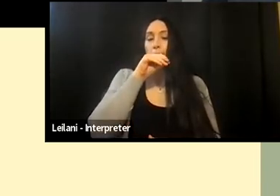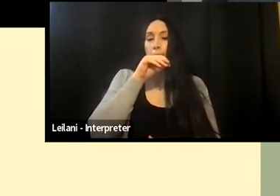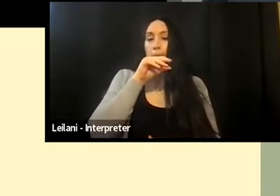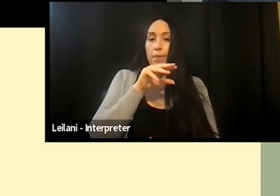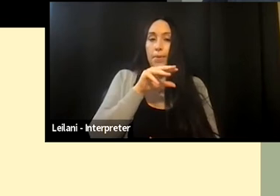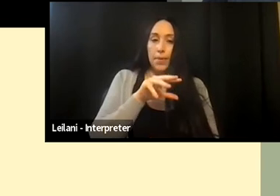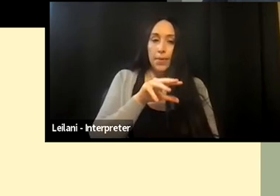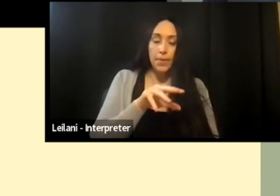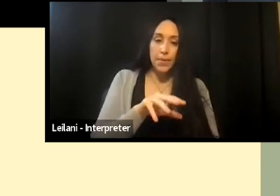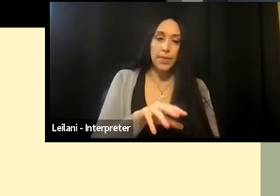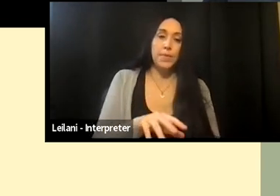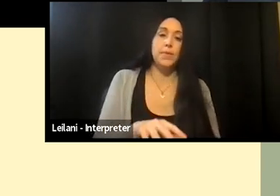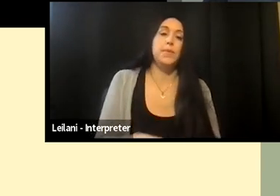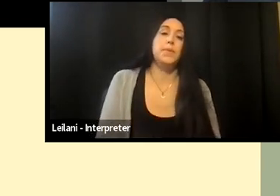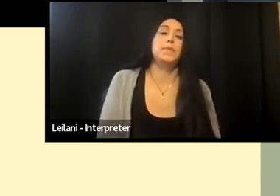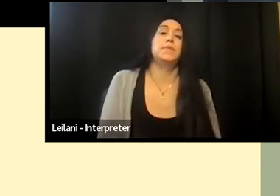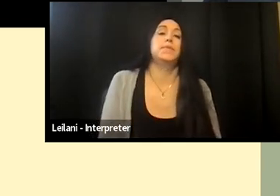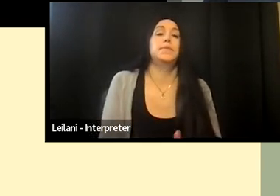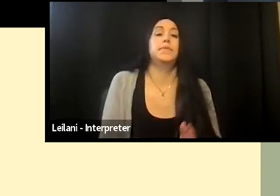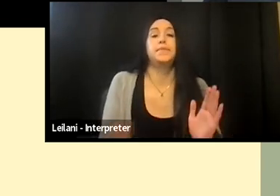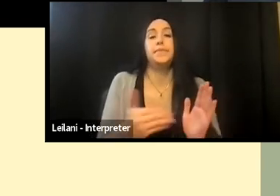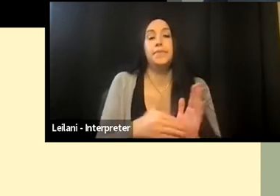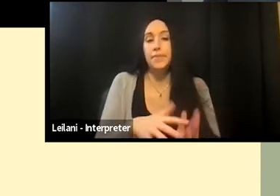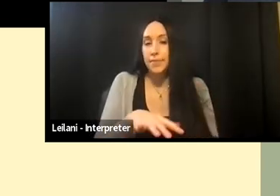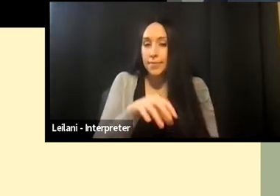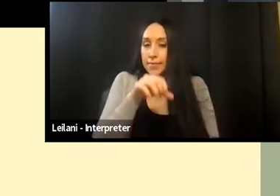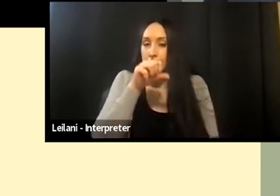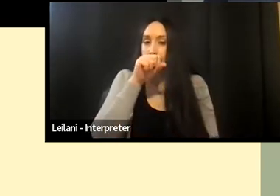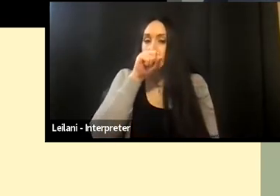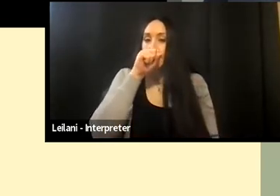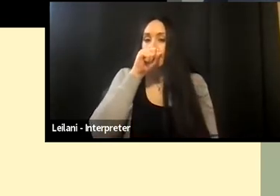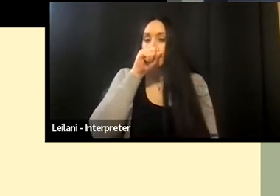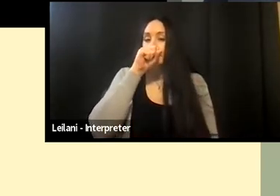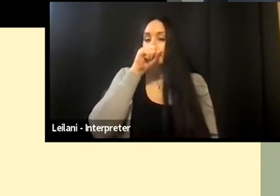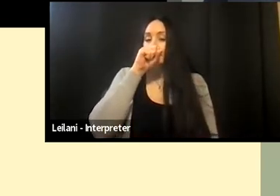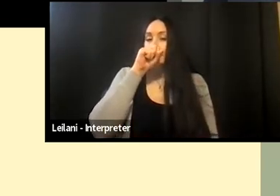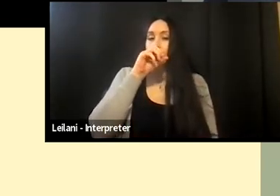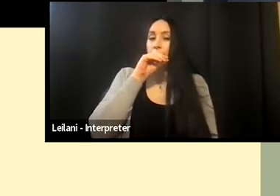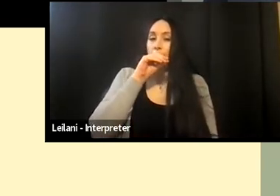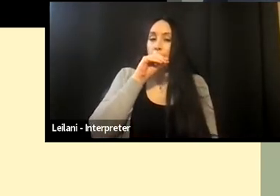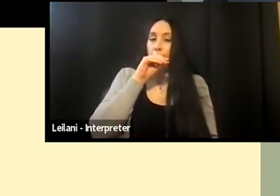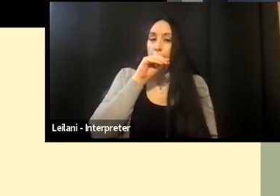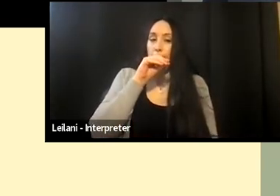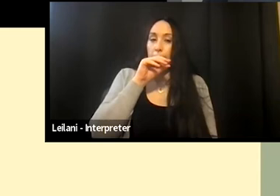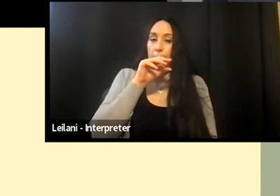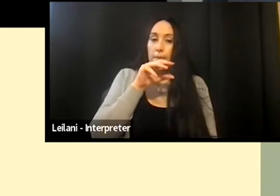Inhaling again through your nose and exhaling completely out of your mouth.